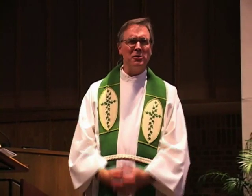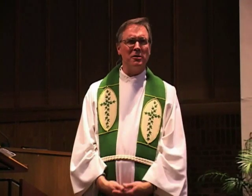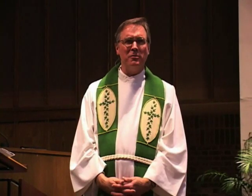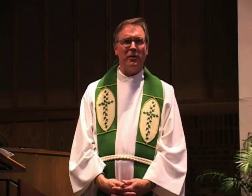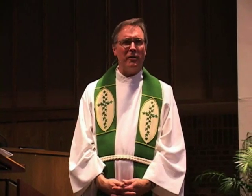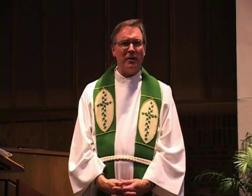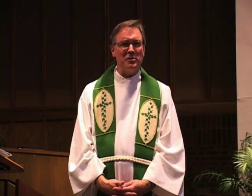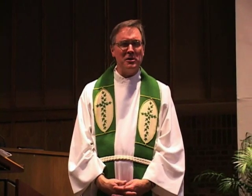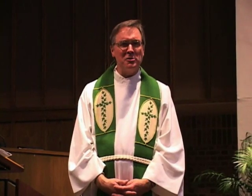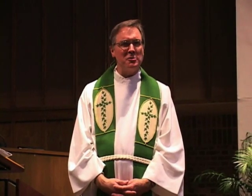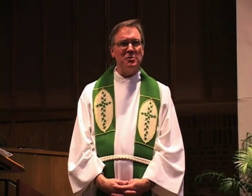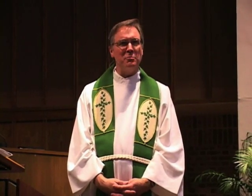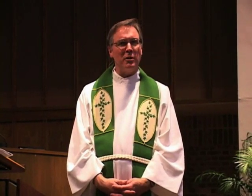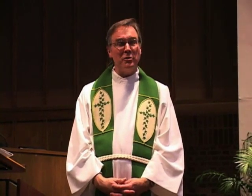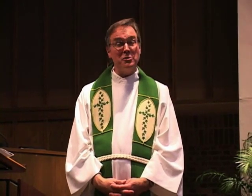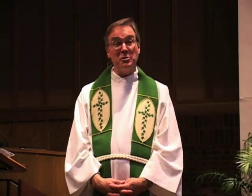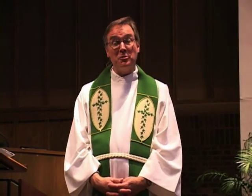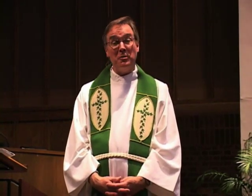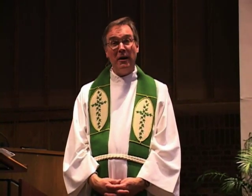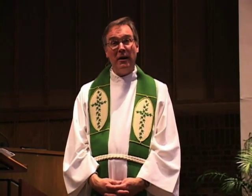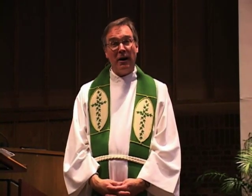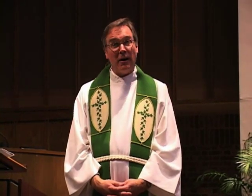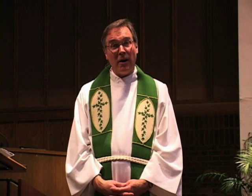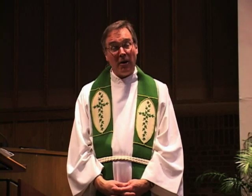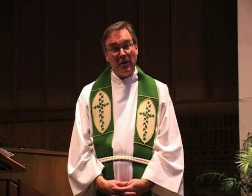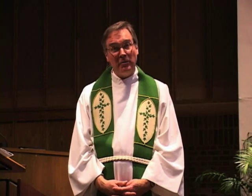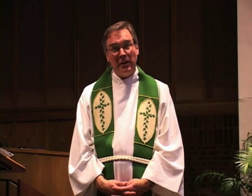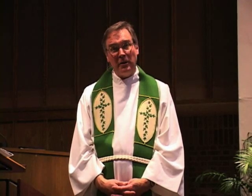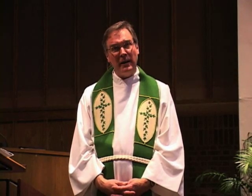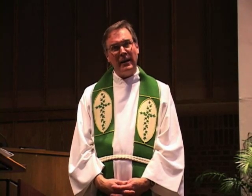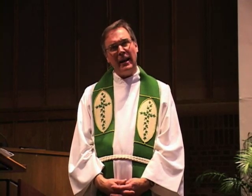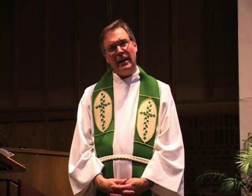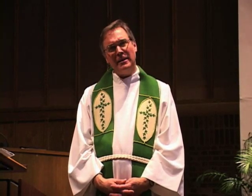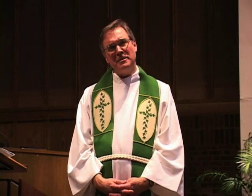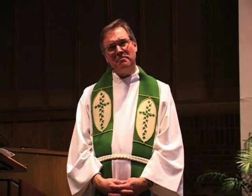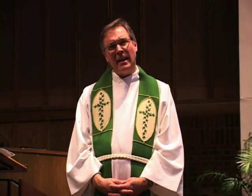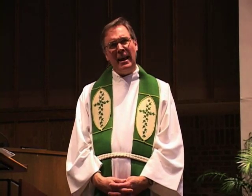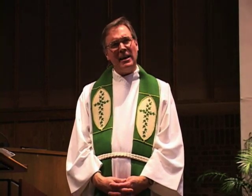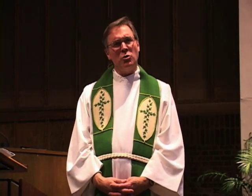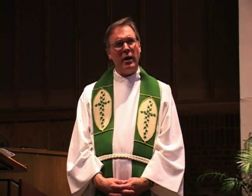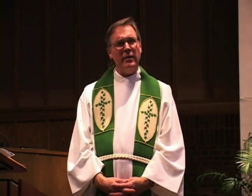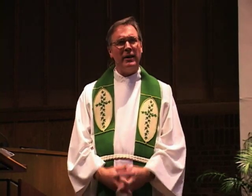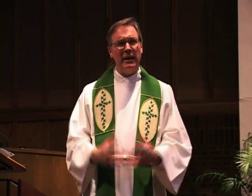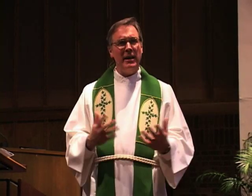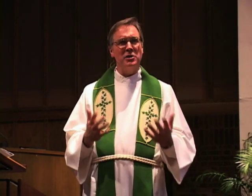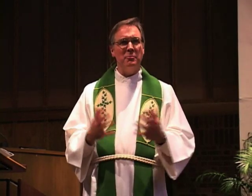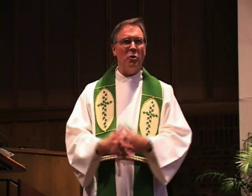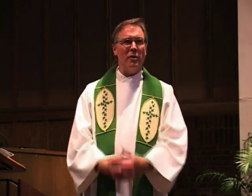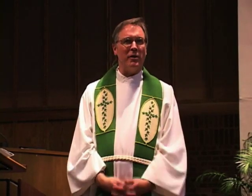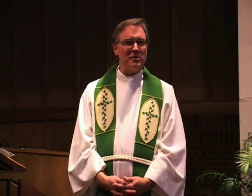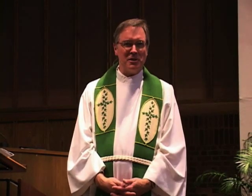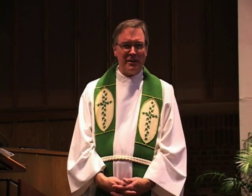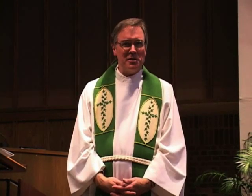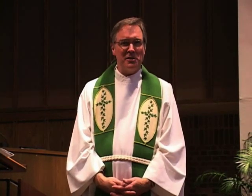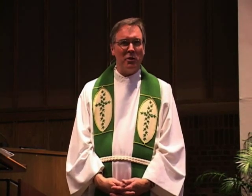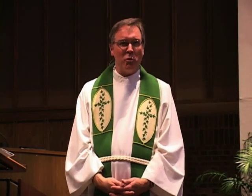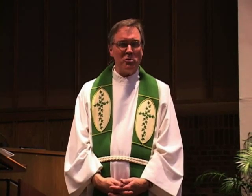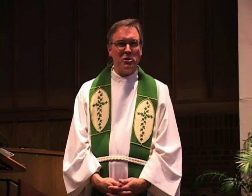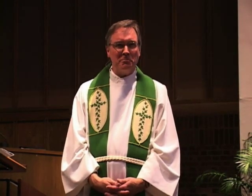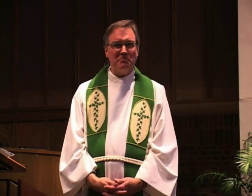Grace [Cut to Pastor Amanda Larsen of Christ, standing next to a table of figurines and facing the congregation] [Subtitle: Blessing and Sending Forth] Amanda: The blessing today is one you're invited to share with at least two people before you leave the worship today, but it's also a blessing to share with those you know . It's a blessing that you can share with people who are hard of hearing because we're going to learn the sign today to share our blessing with one another. [Caption: Pastor Amanda Larsen sends forth the people of Rochester Christ UMC] [Cut to Amanda with 3 people in background following her signing directions] Amanda: The Blessing is walk together. The sign for walk is kind of squish your hands